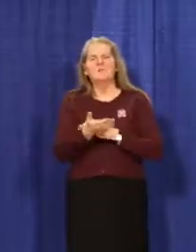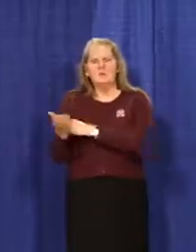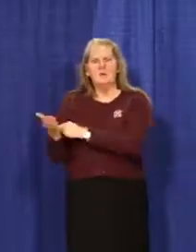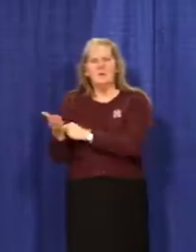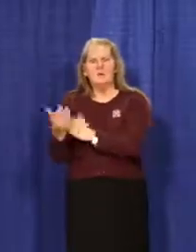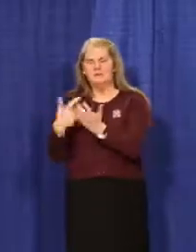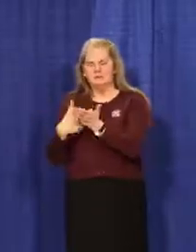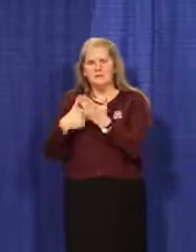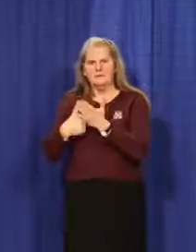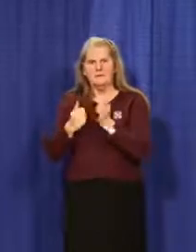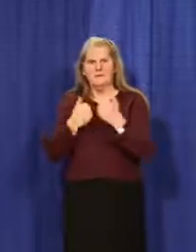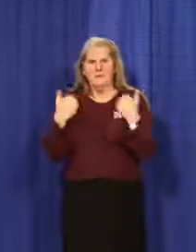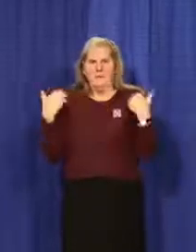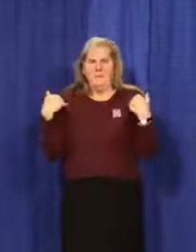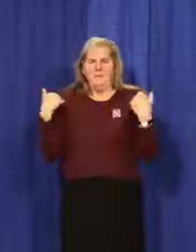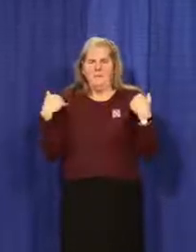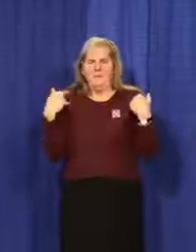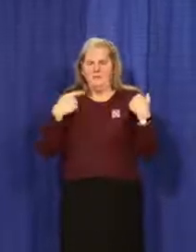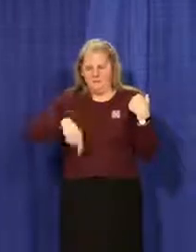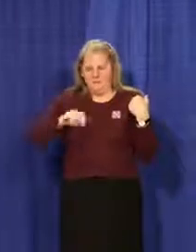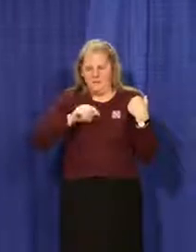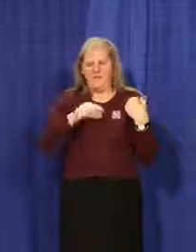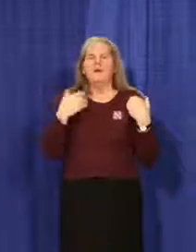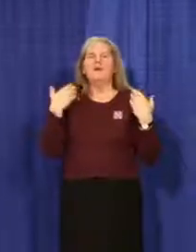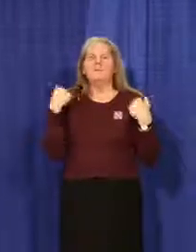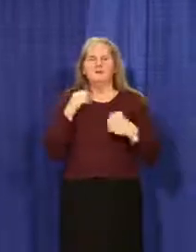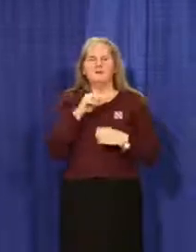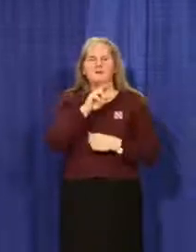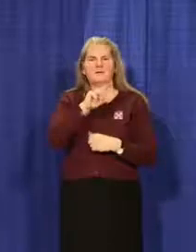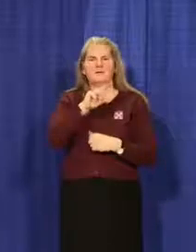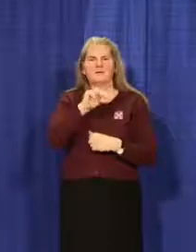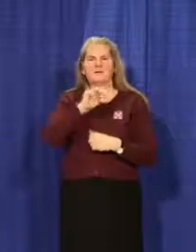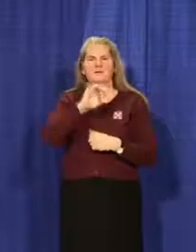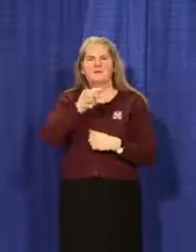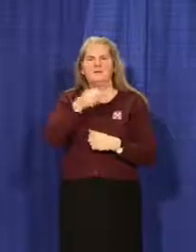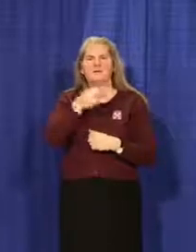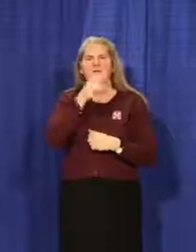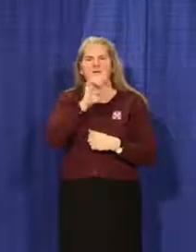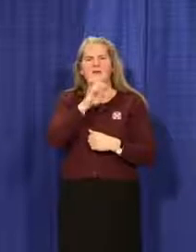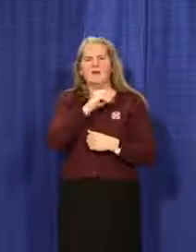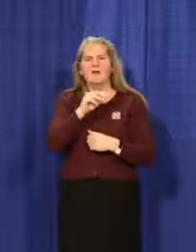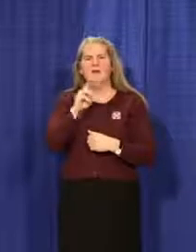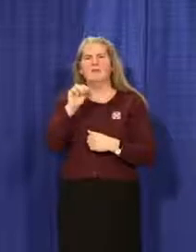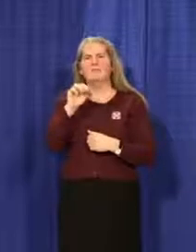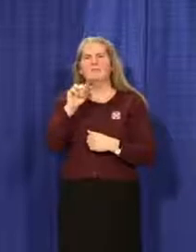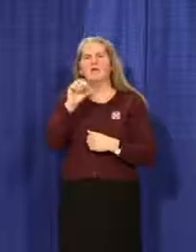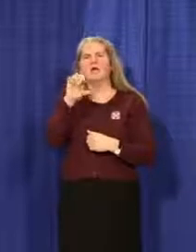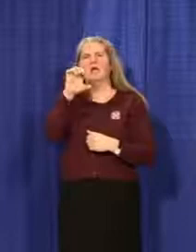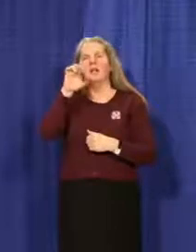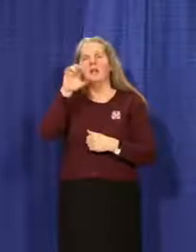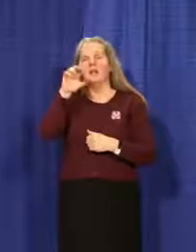morning conversations amongst the ministers, we had both Minister McPhee and Minister McLean for the workers health